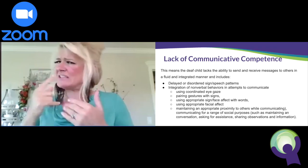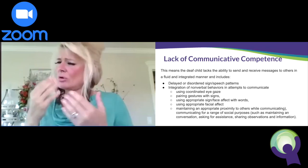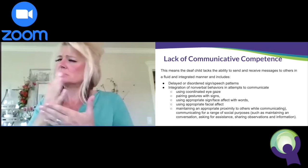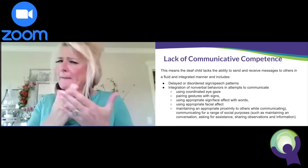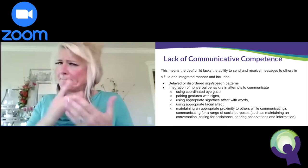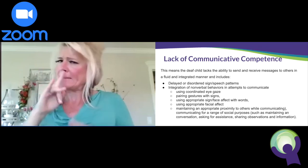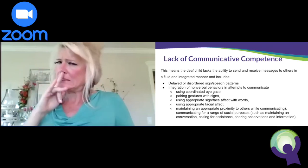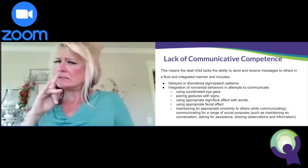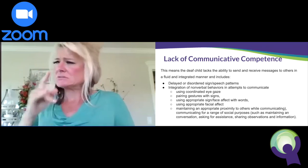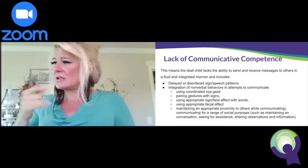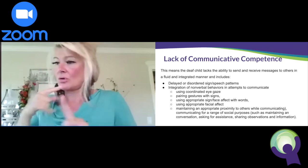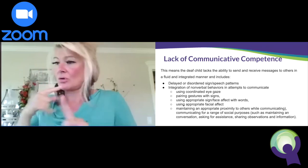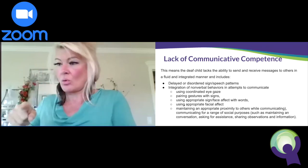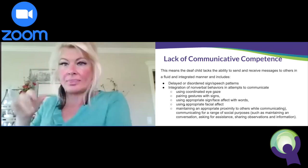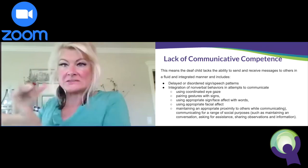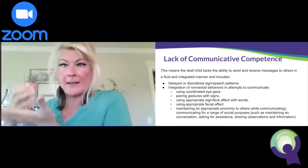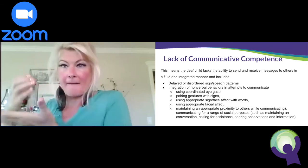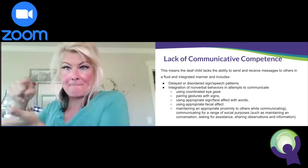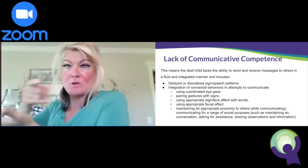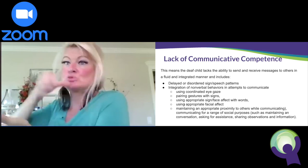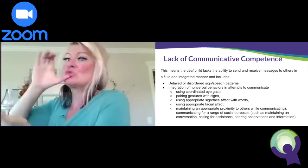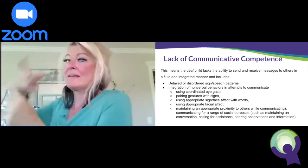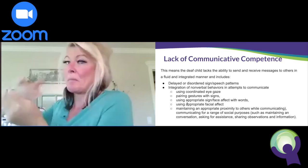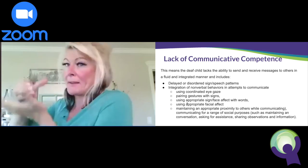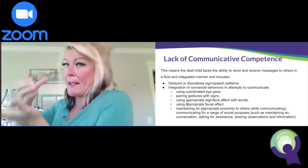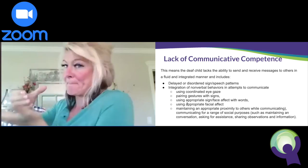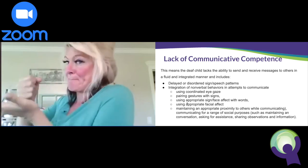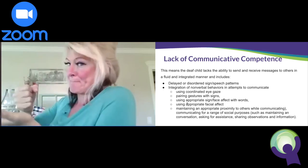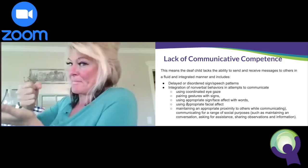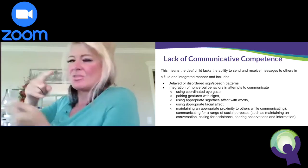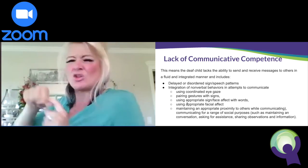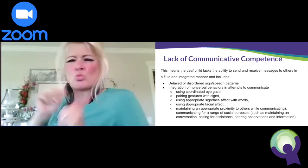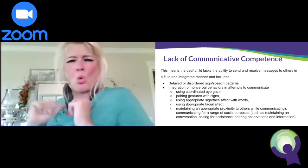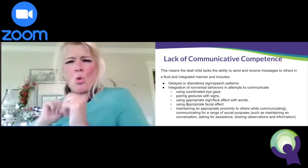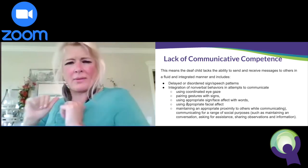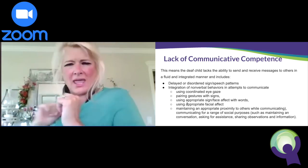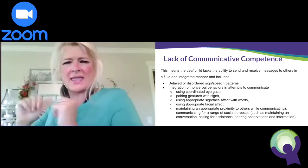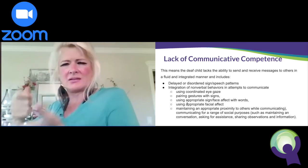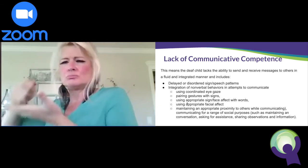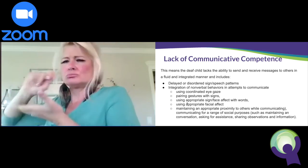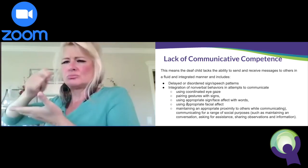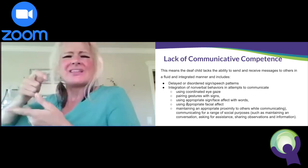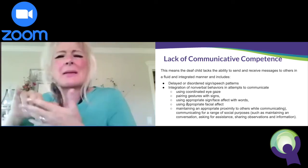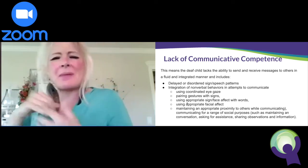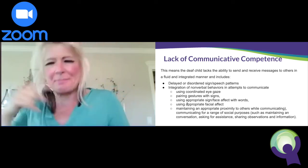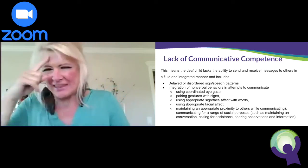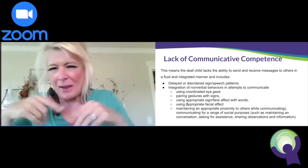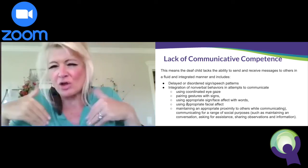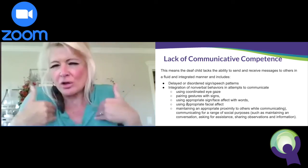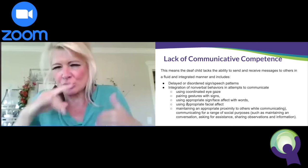following communication protocols. We may need to modify those and so maybe working developing some